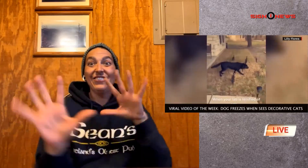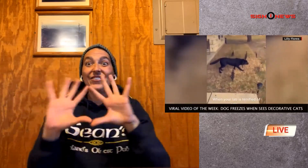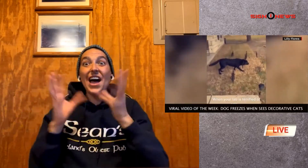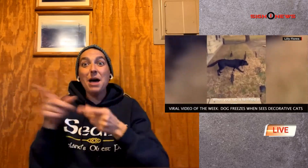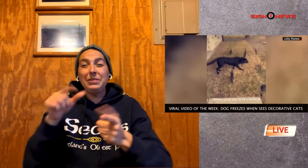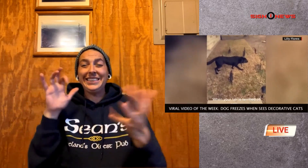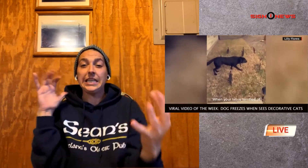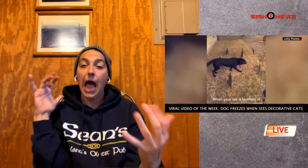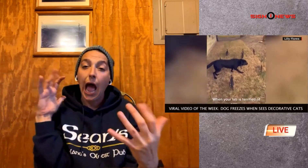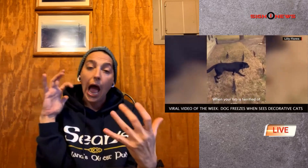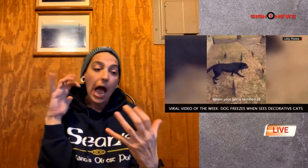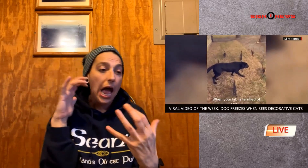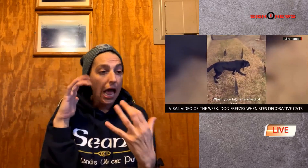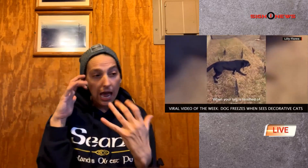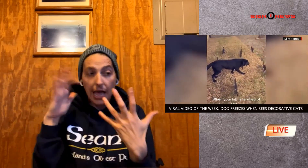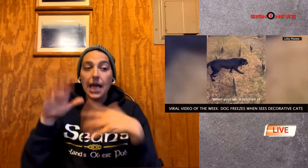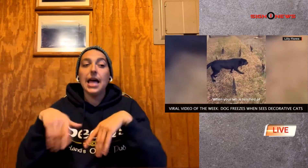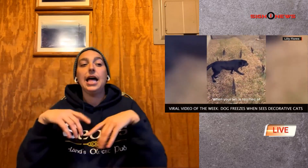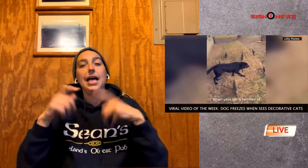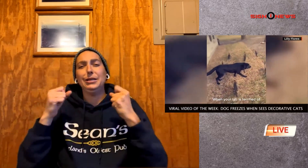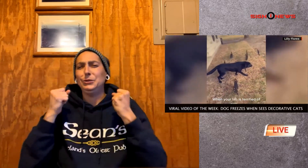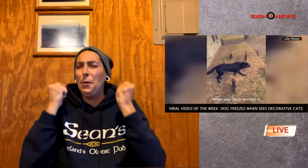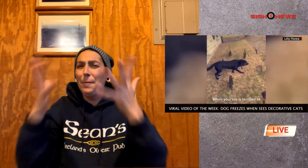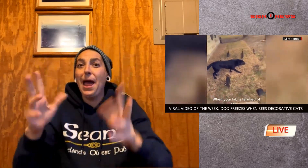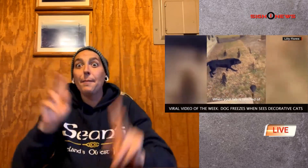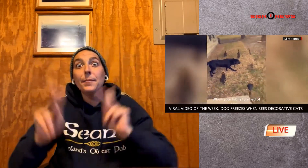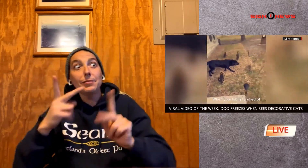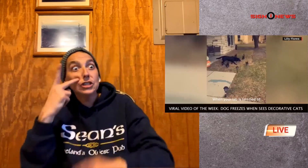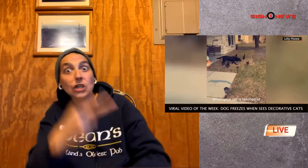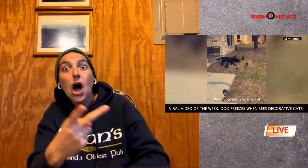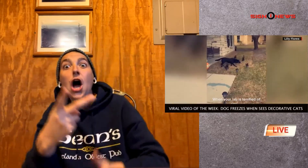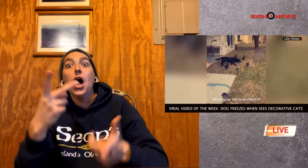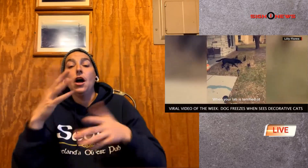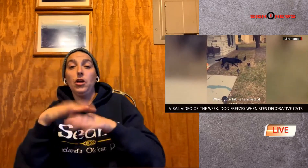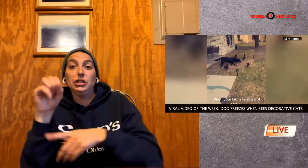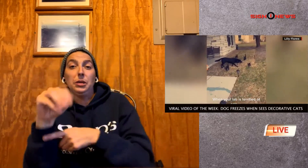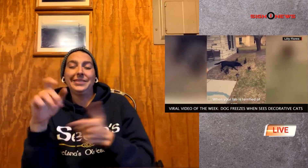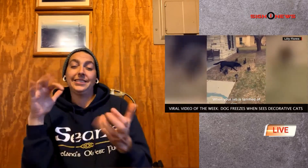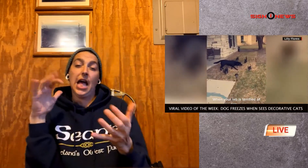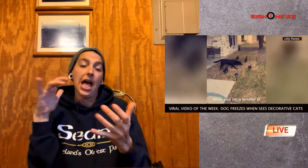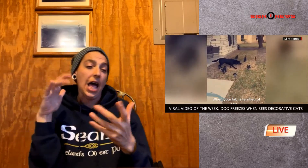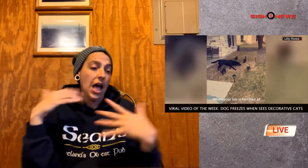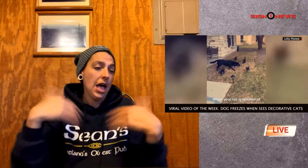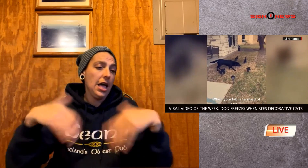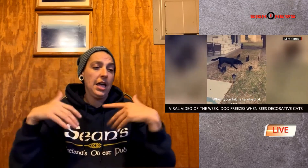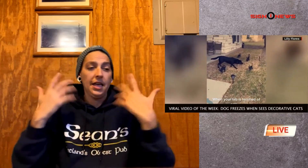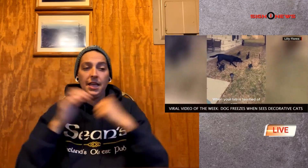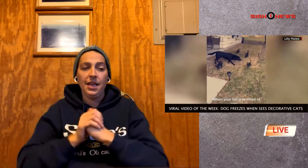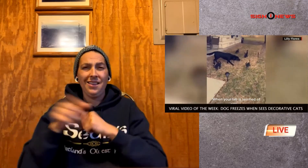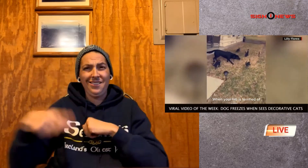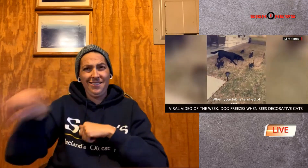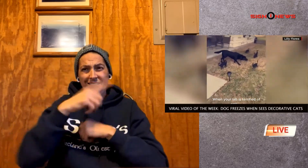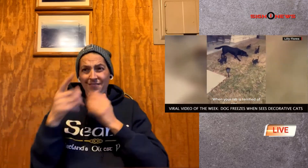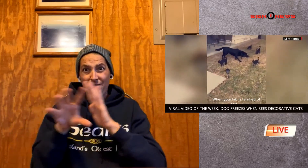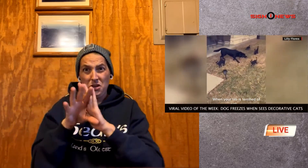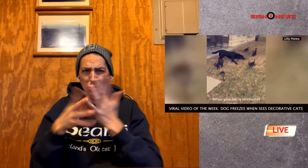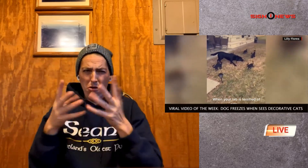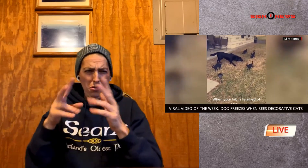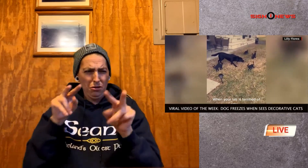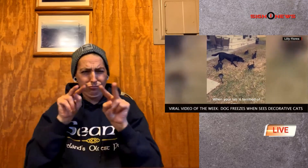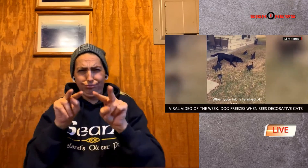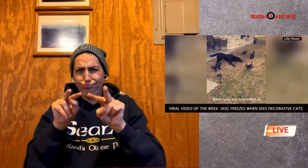cracking up so were people on social media the video has been viewed thousands of times